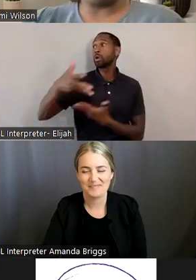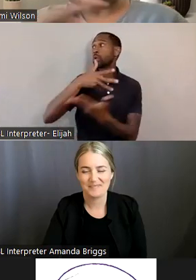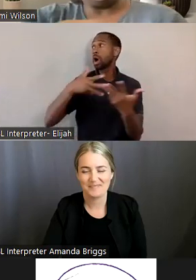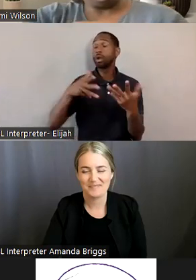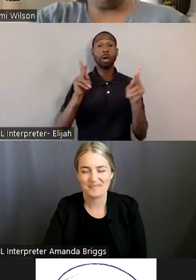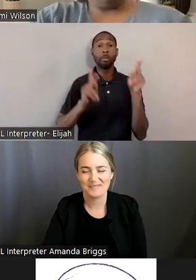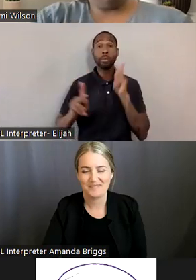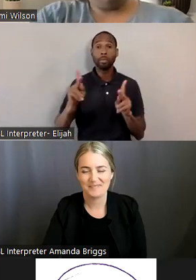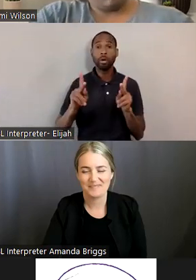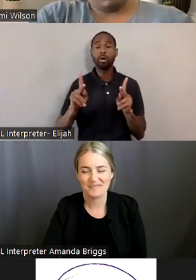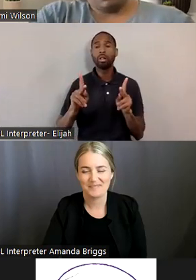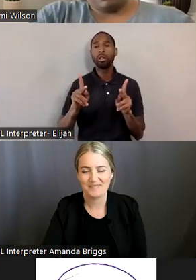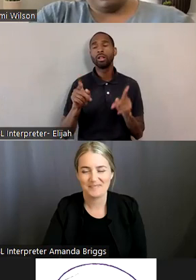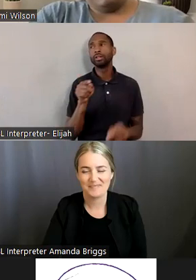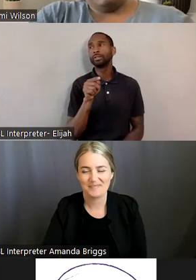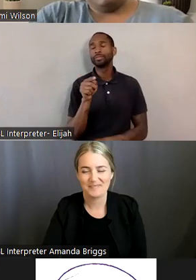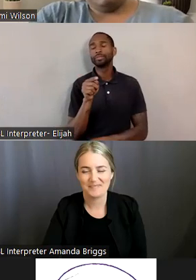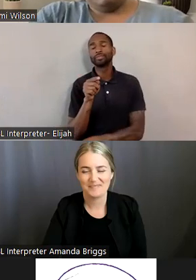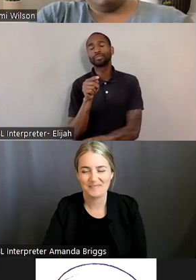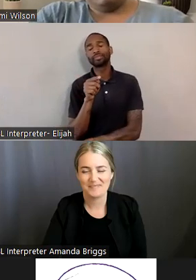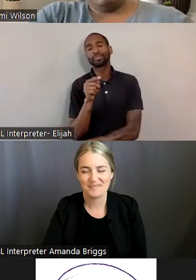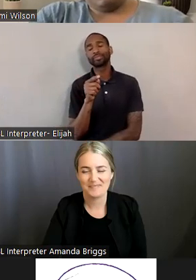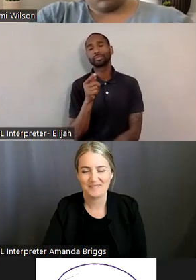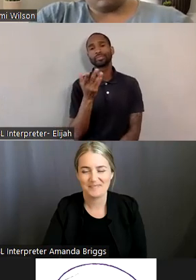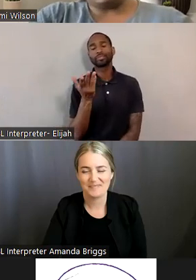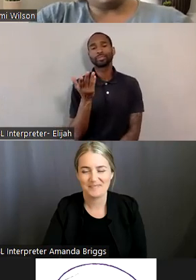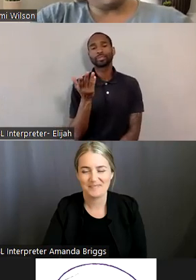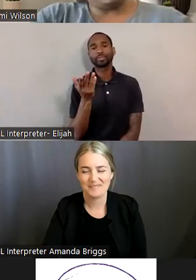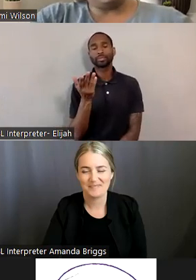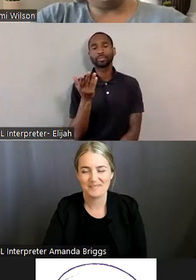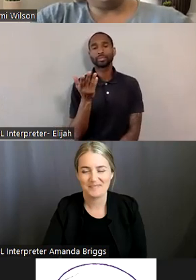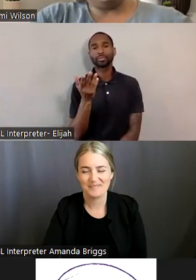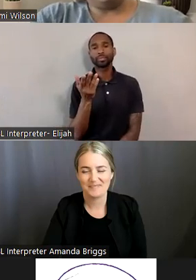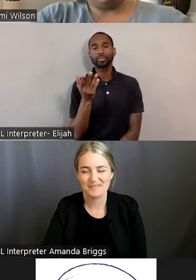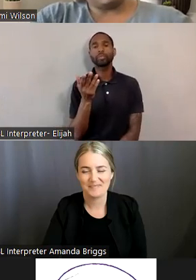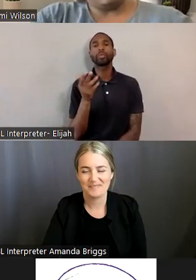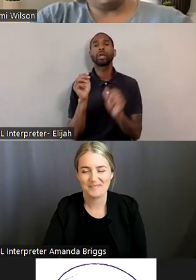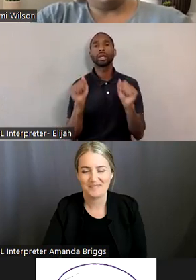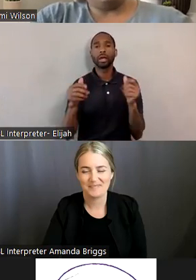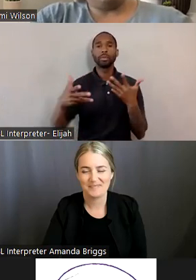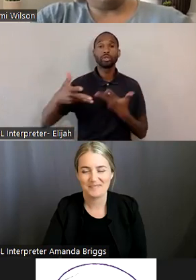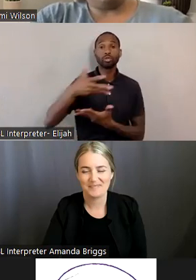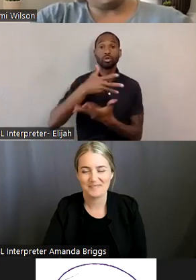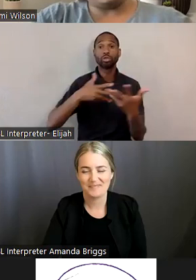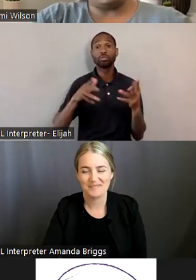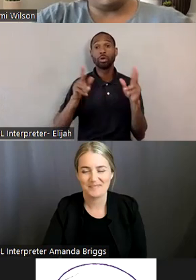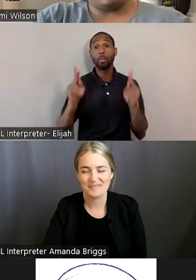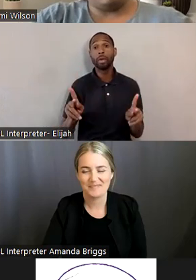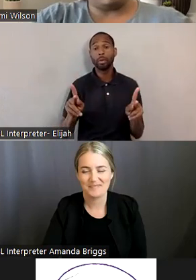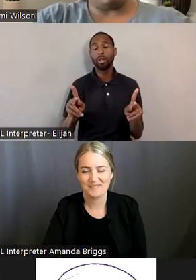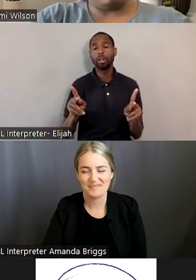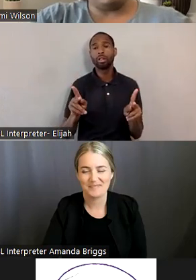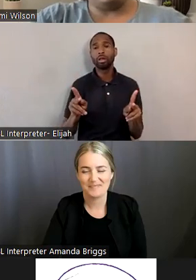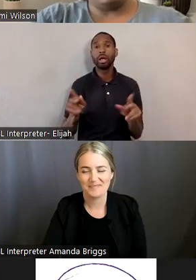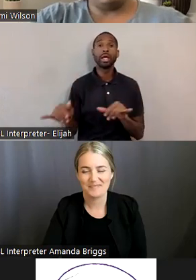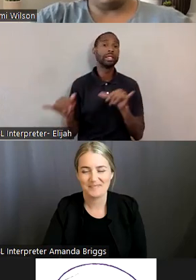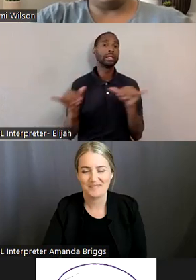at the same or similar point in recovery is